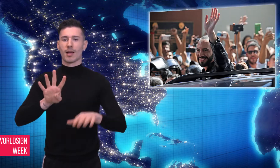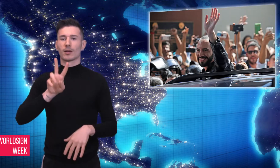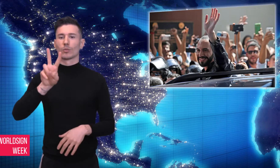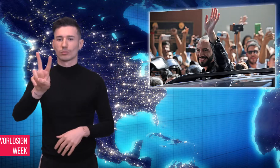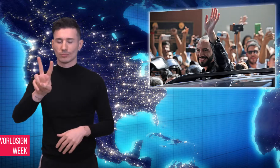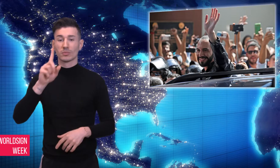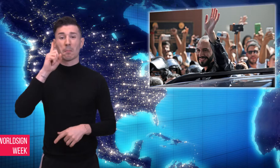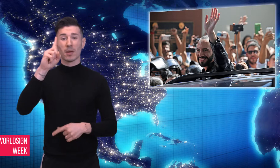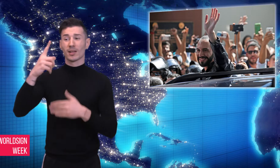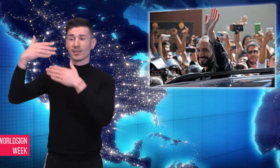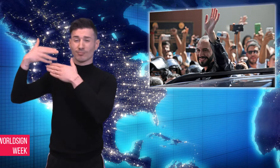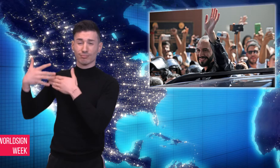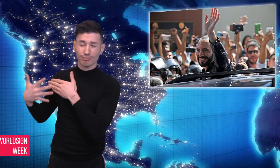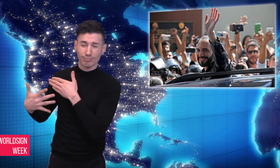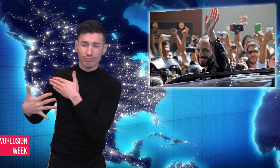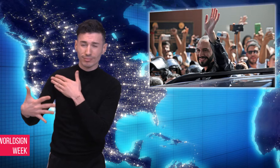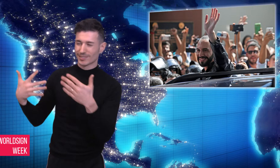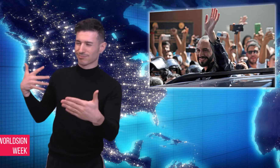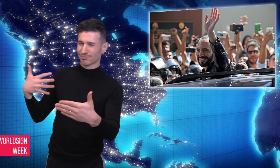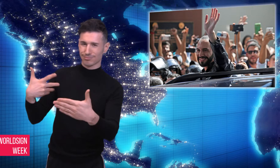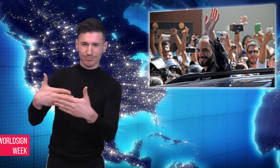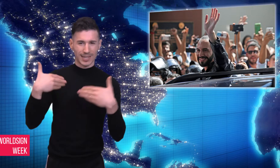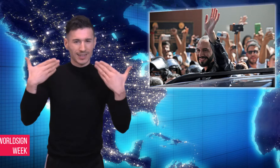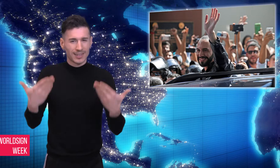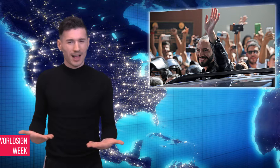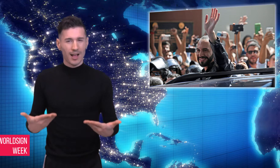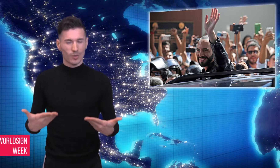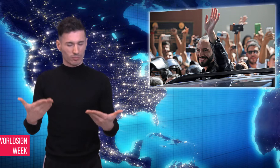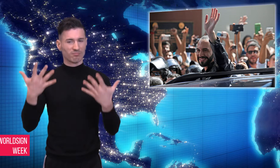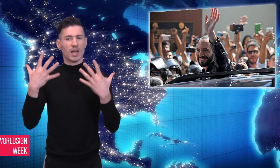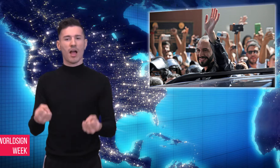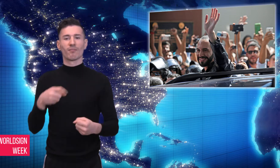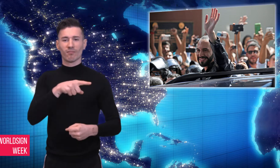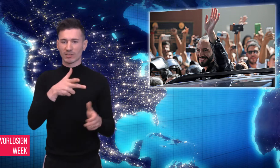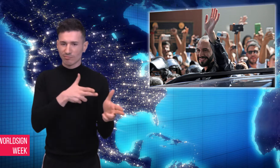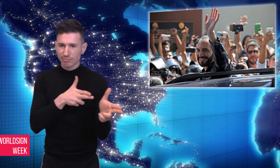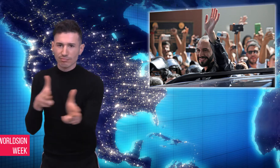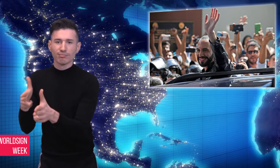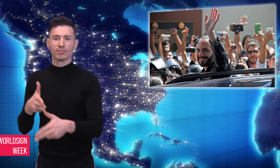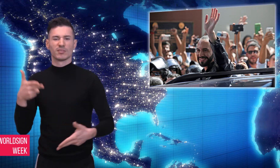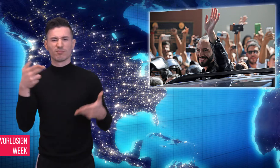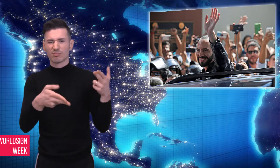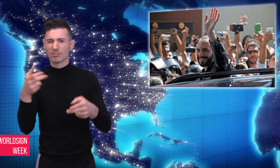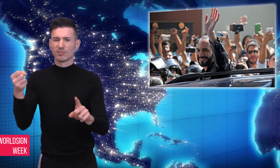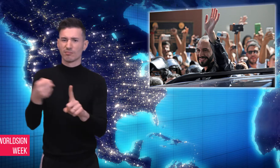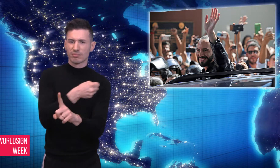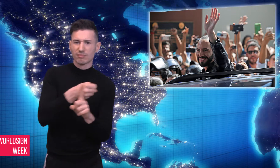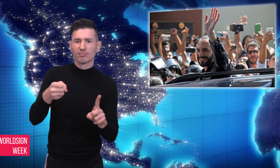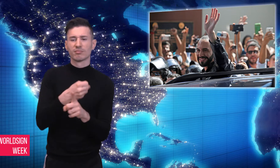besieged by a civil war that ended in 1992, but wide spread